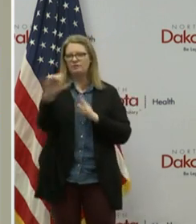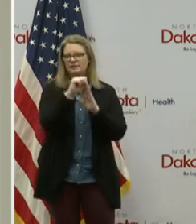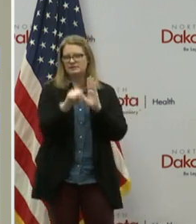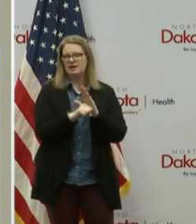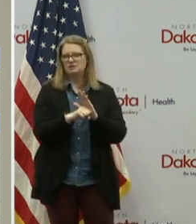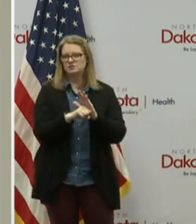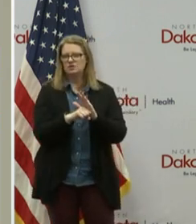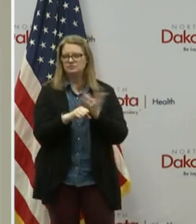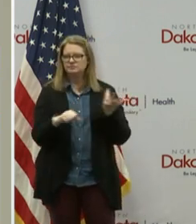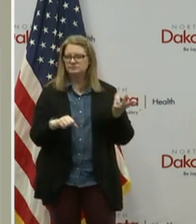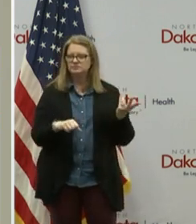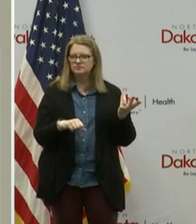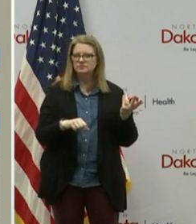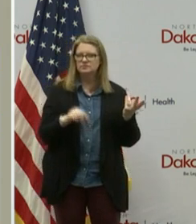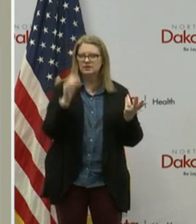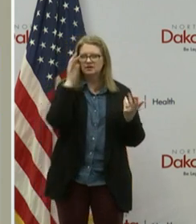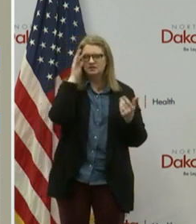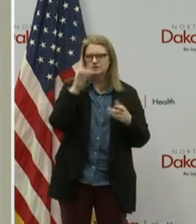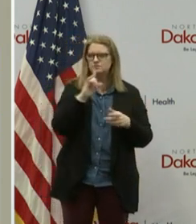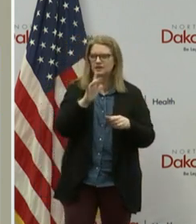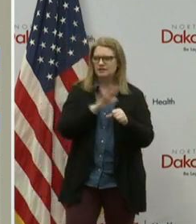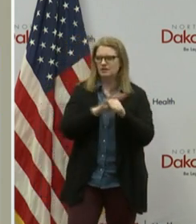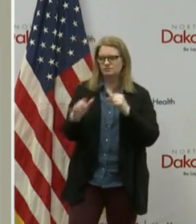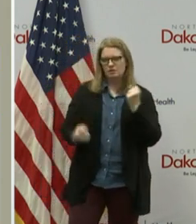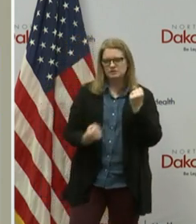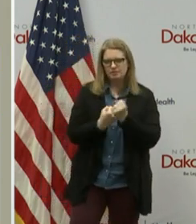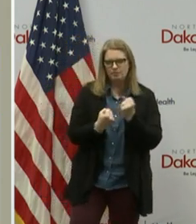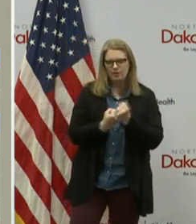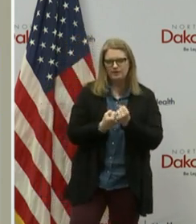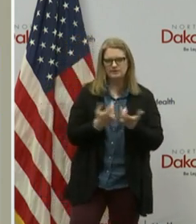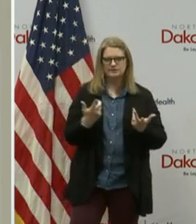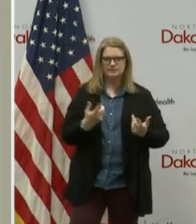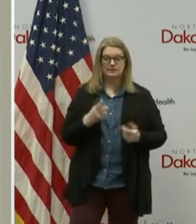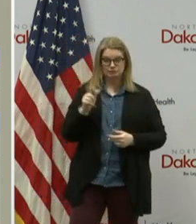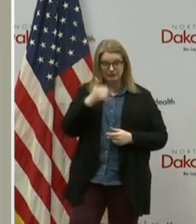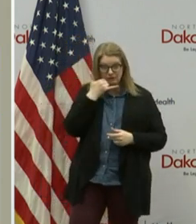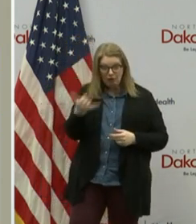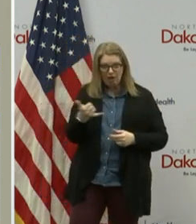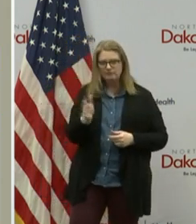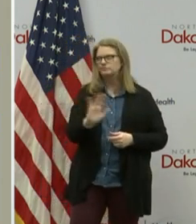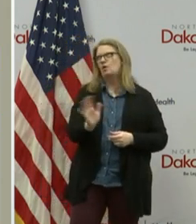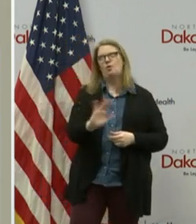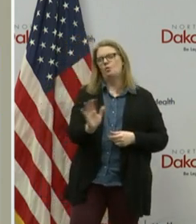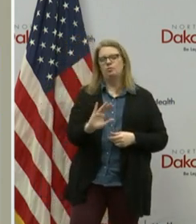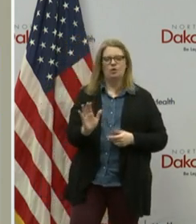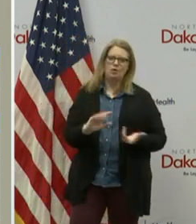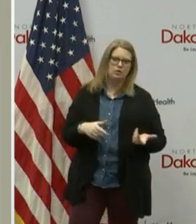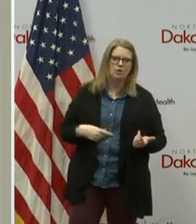DOLLARS LOADED AND PERHAPS ON ALL THE NORTH DAKOTA SMALL BUSINESSES AND BUSINESS OWNER